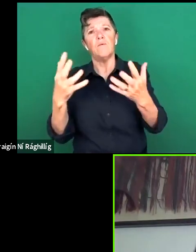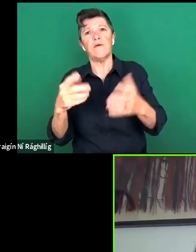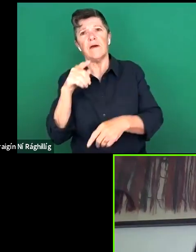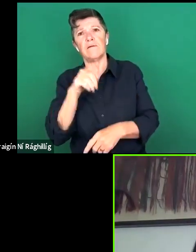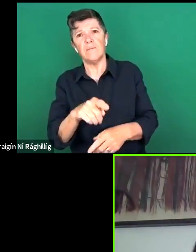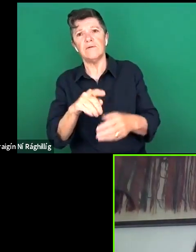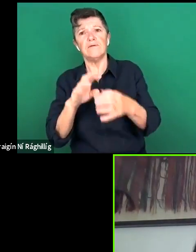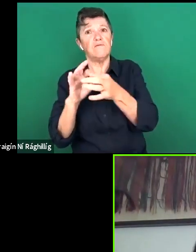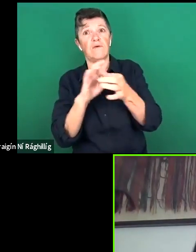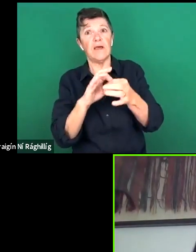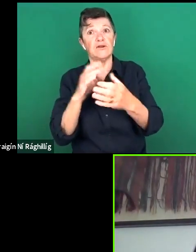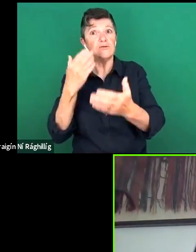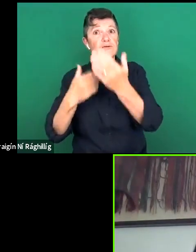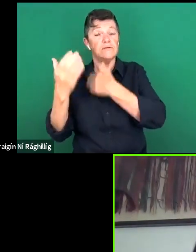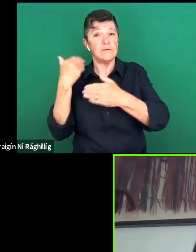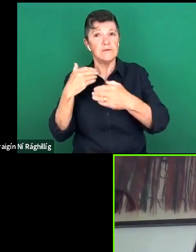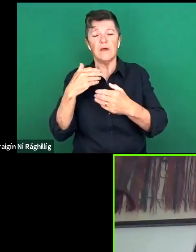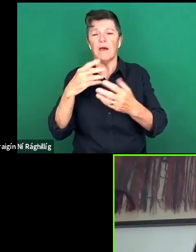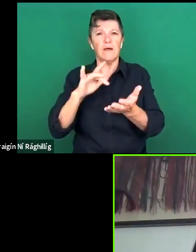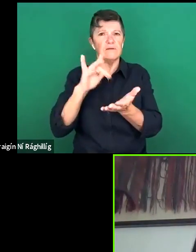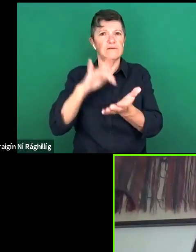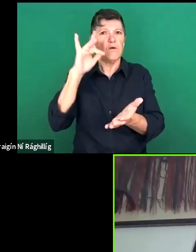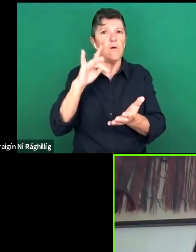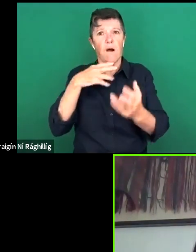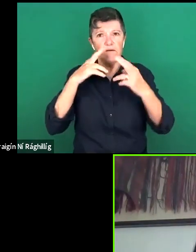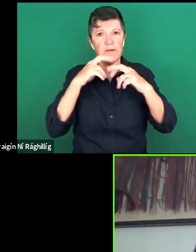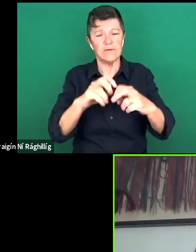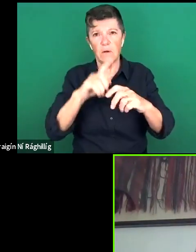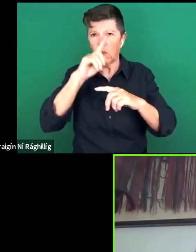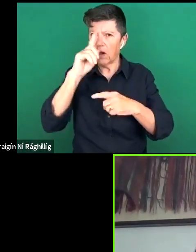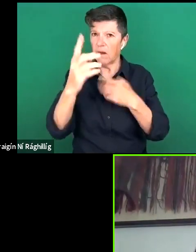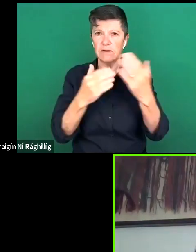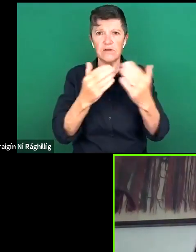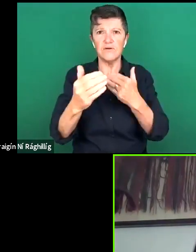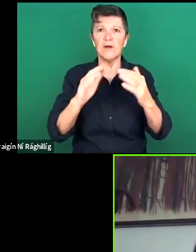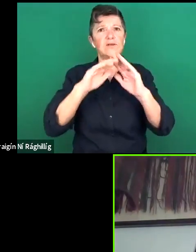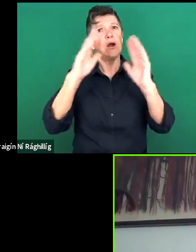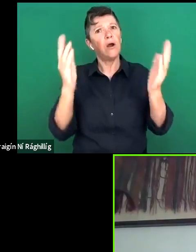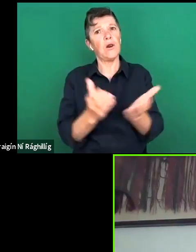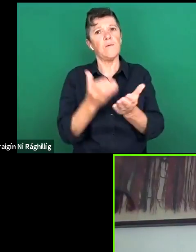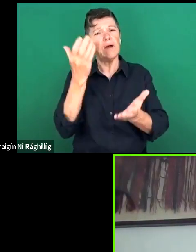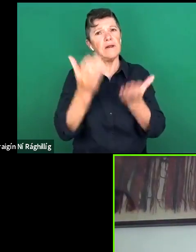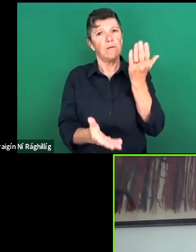this is partly the concern for the social science - the modern nation state.